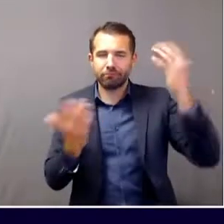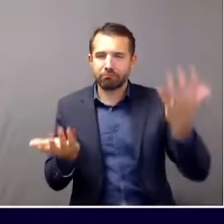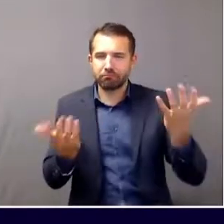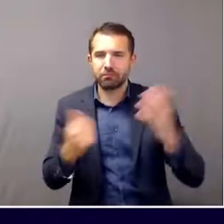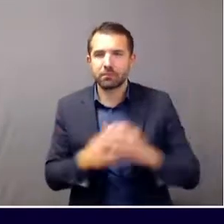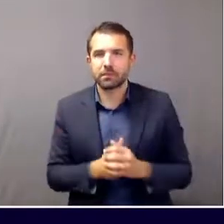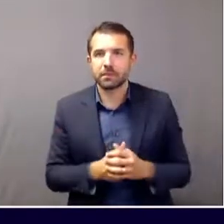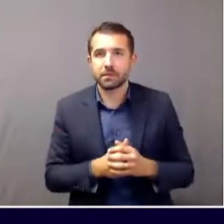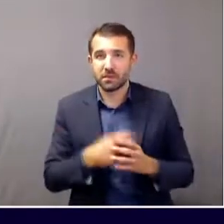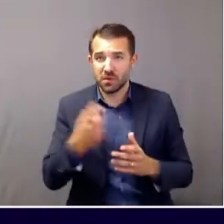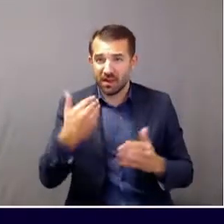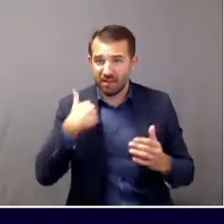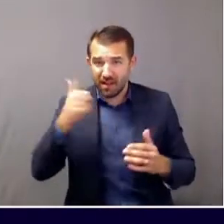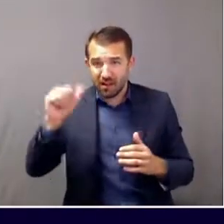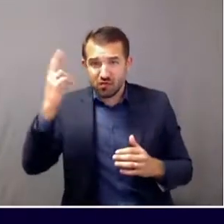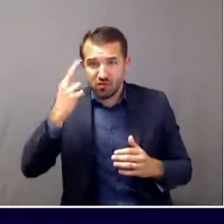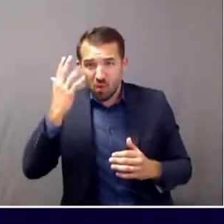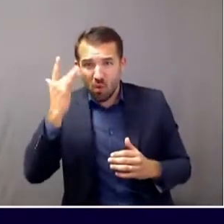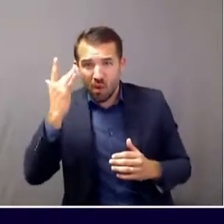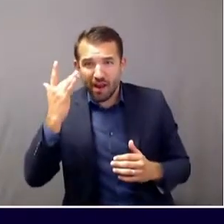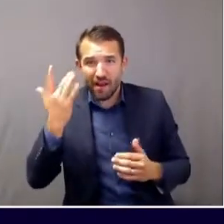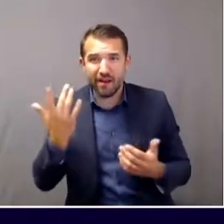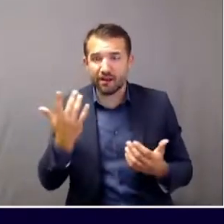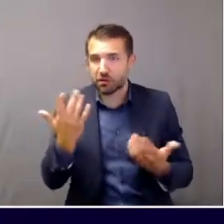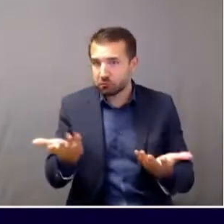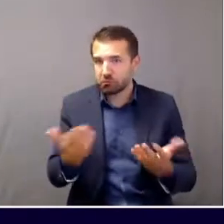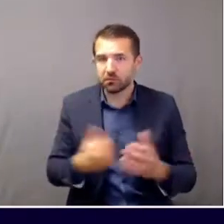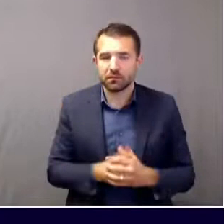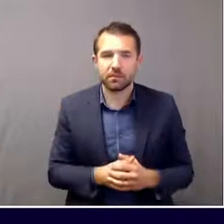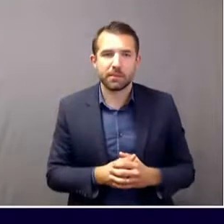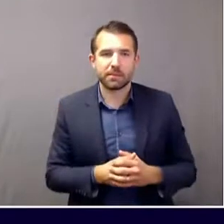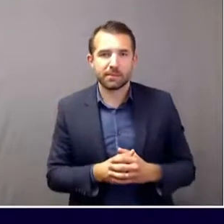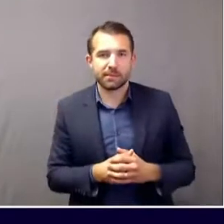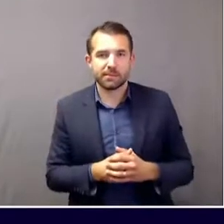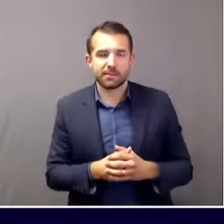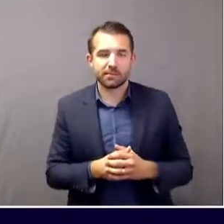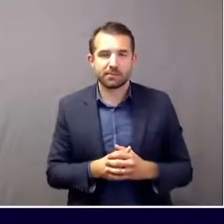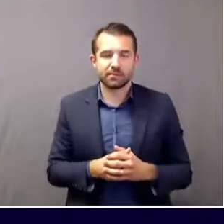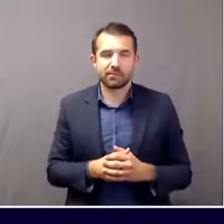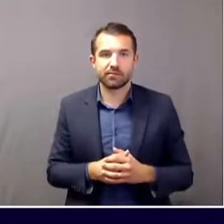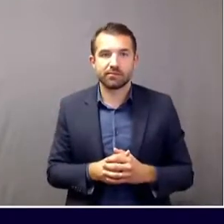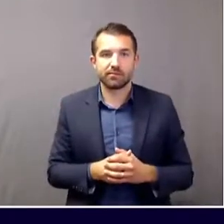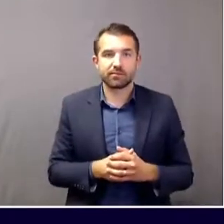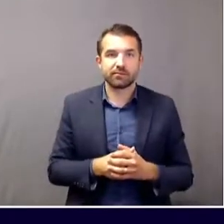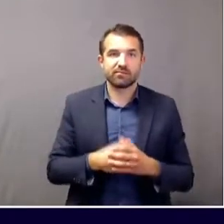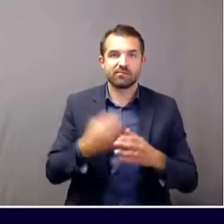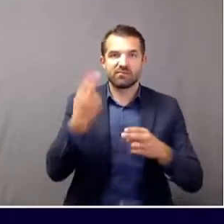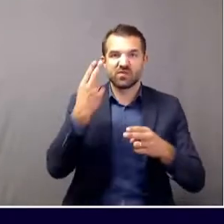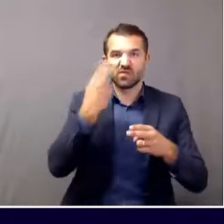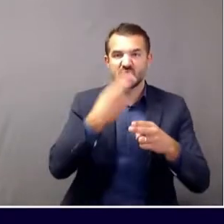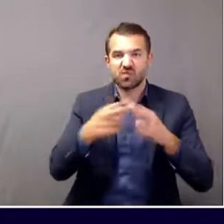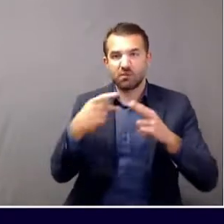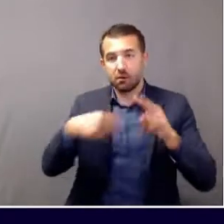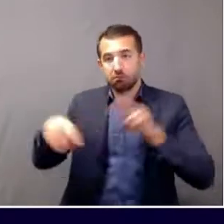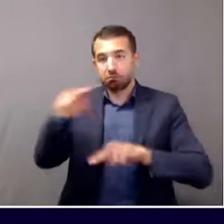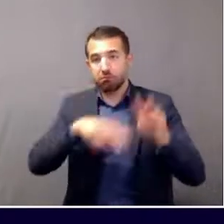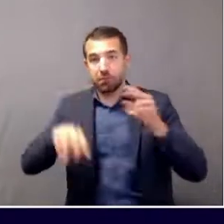are higher